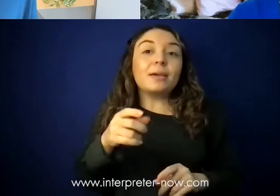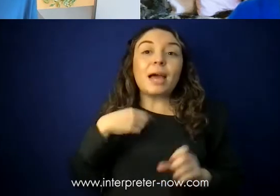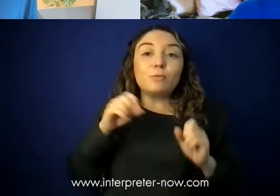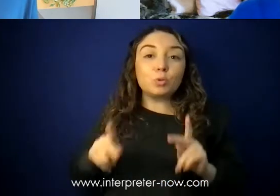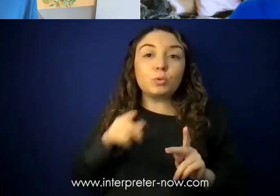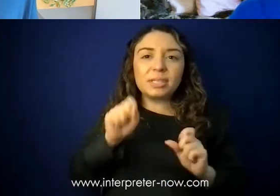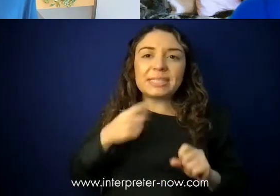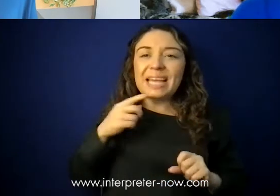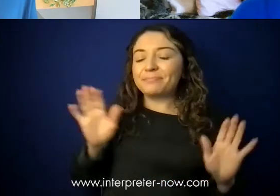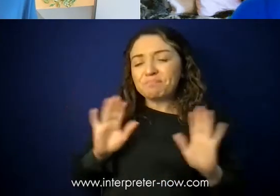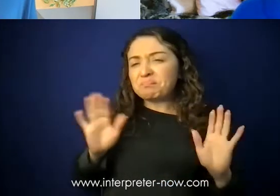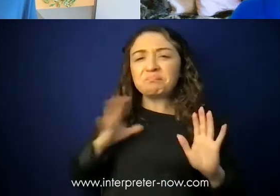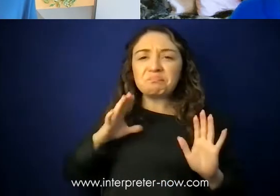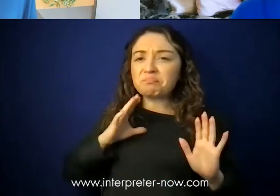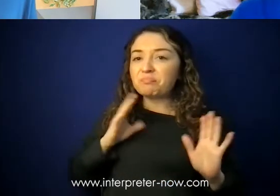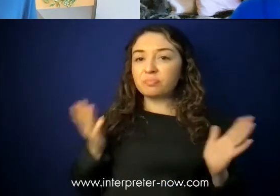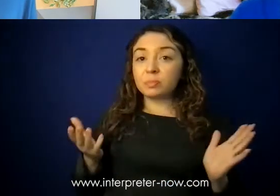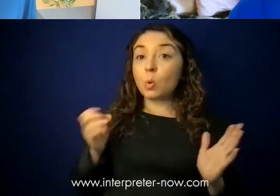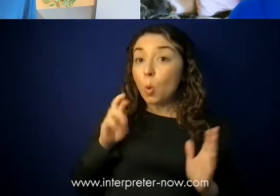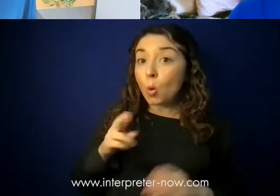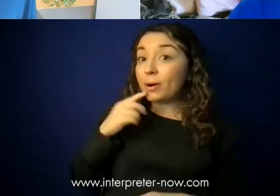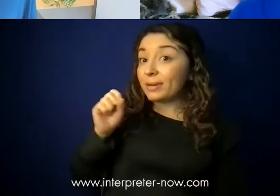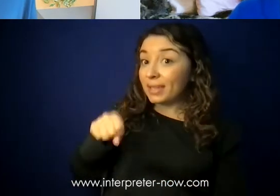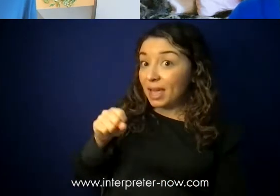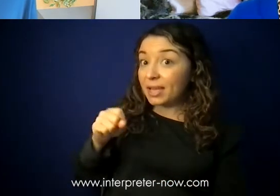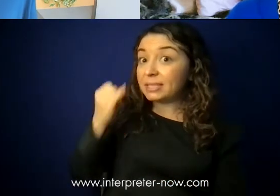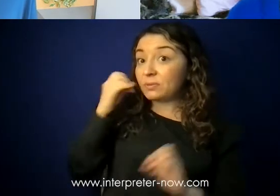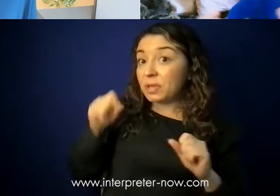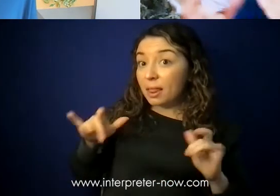Or they might say: "Yes, as long as you do it lightly."